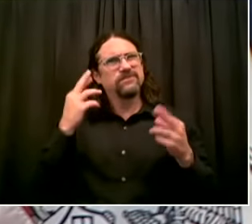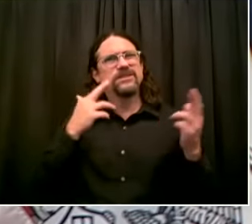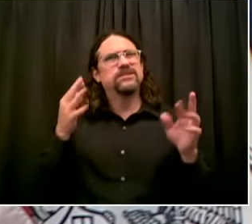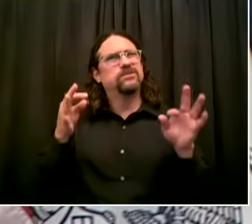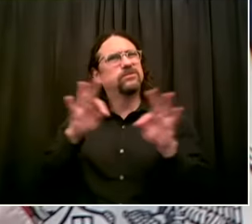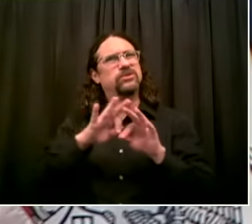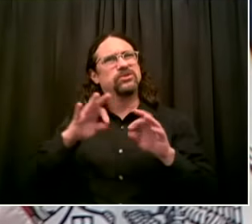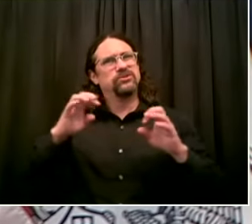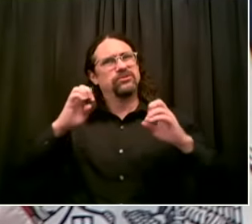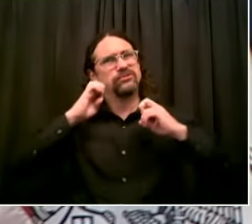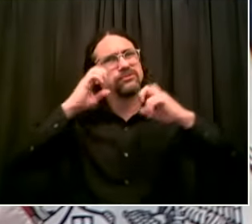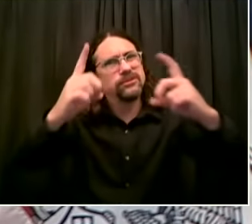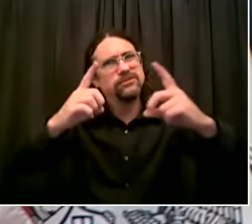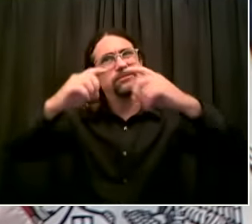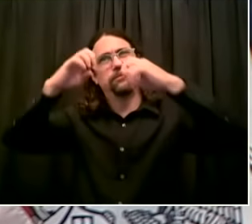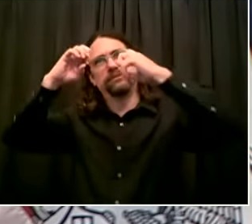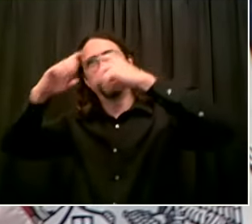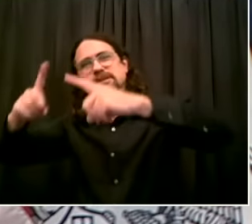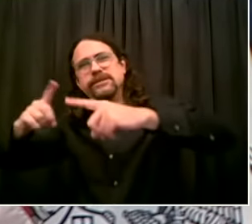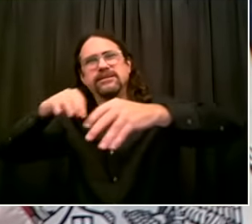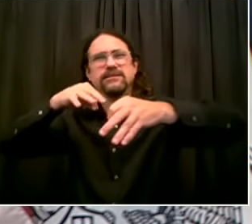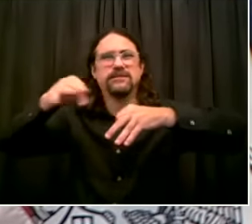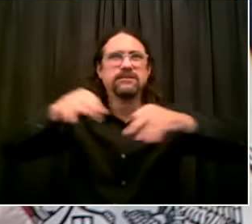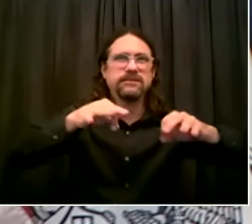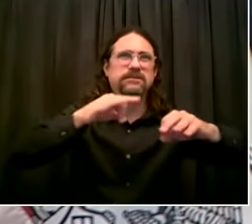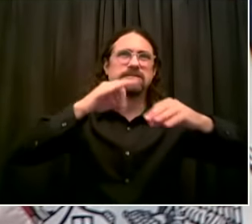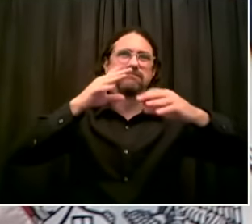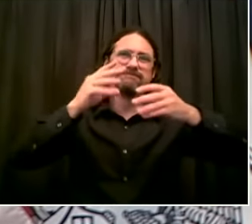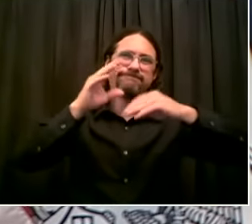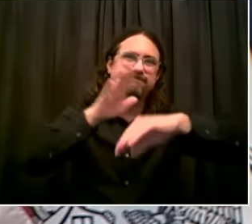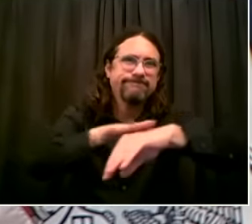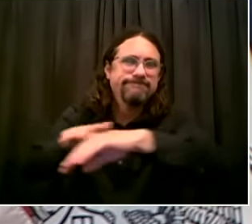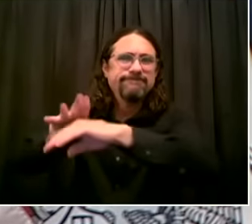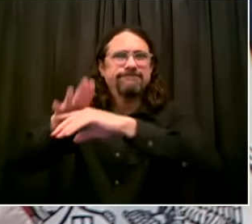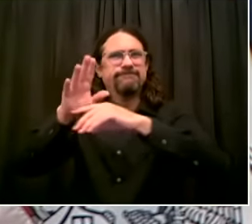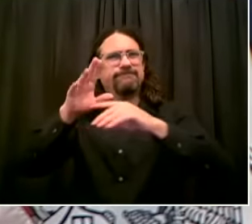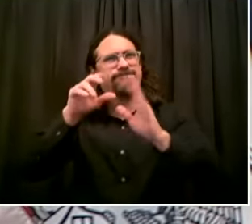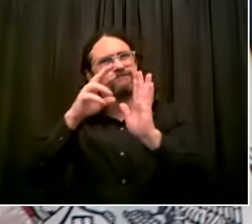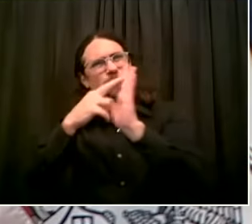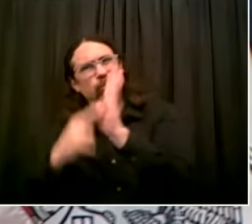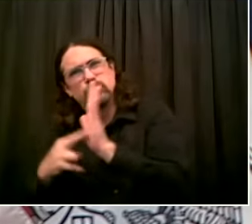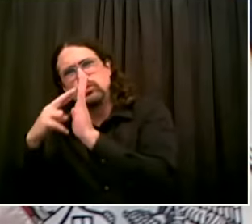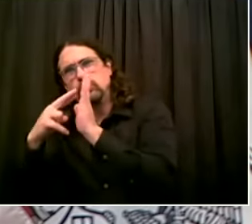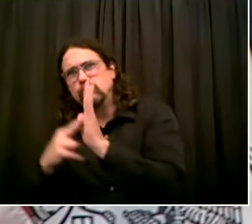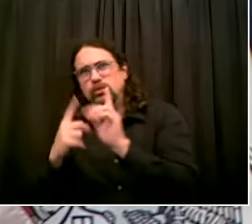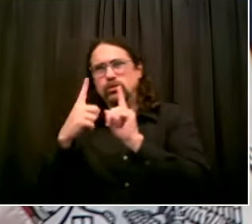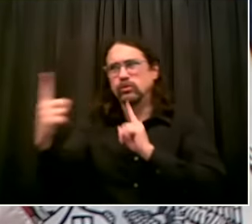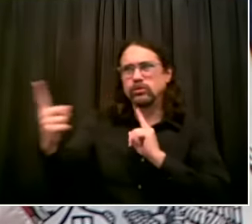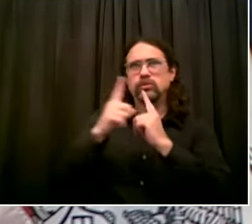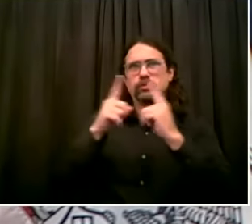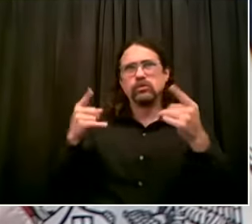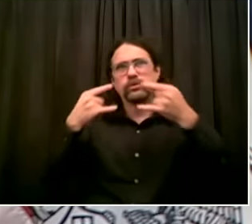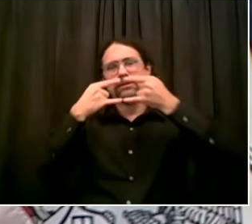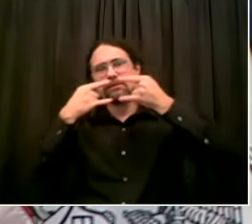FREE FACE MASKS AND THEM GET TO WEAR IT. THAT WILL BE STARTING ON A LARGE SCALE TODAY.